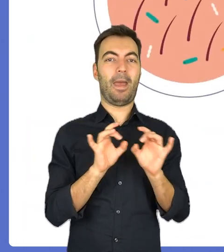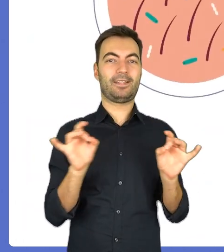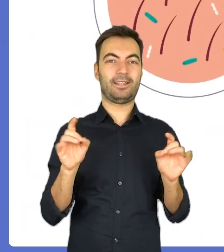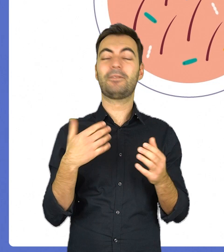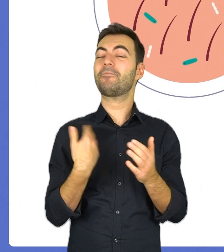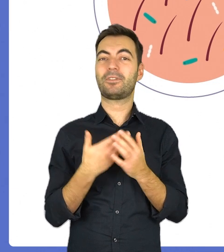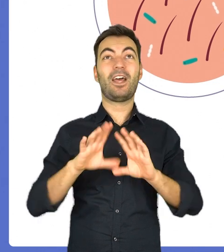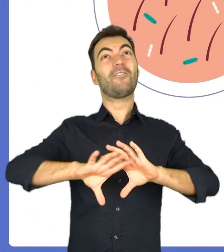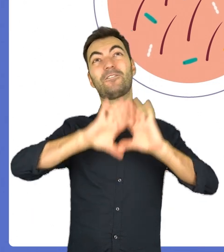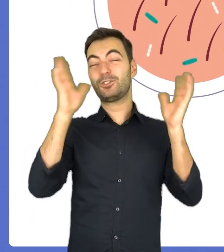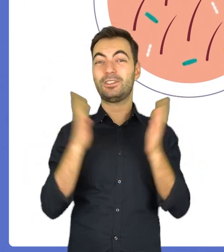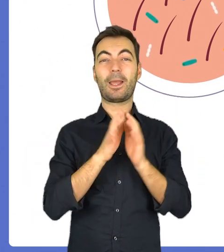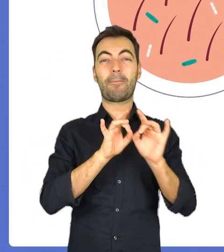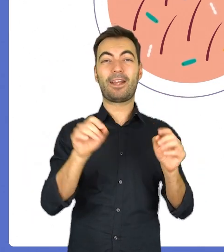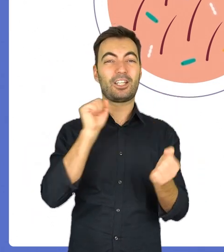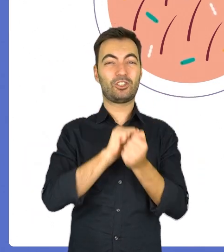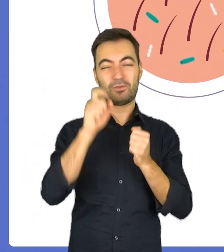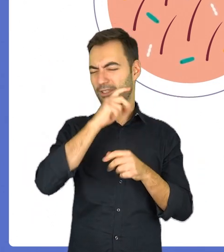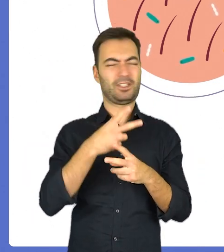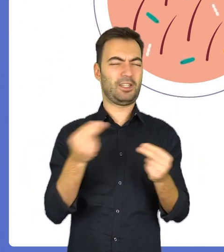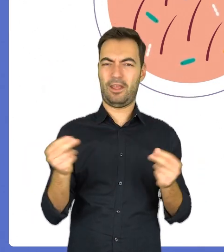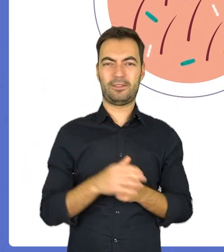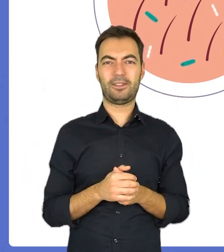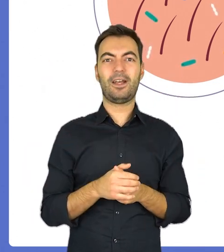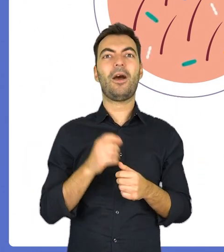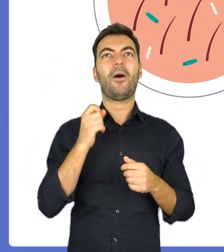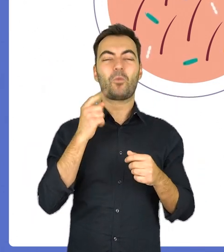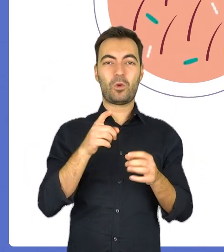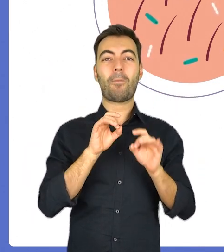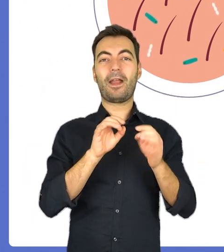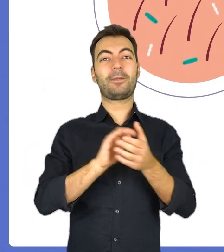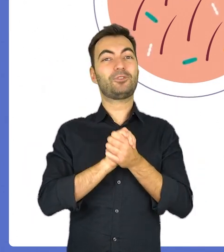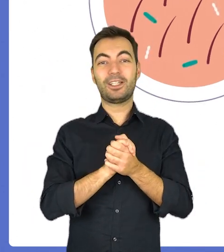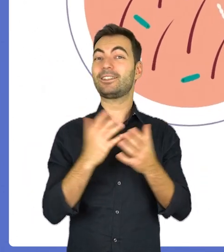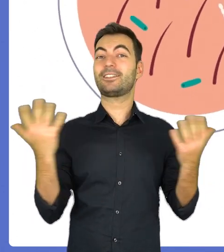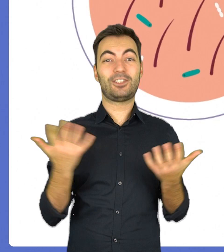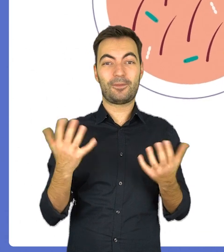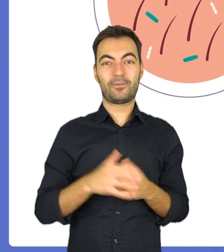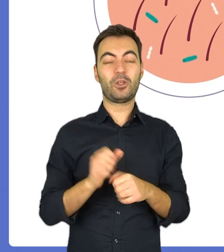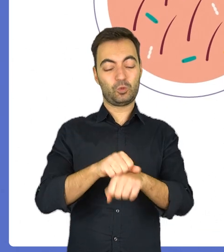Not all of their varieties are harmful to us . We have such friendly bacteria on the skin